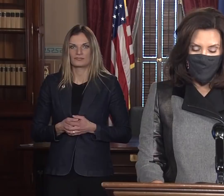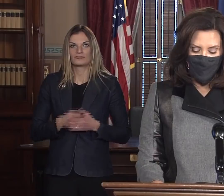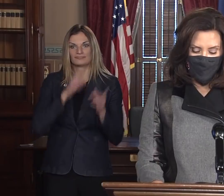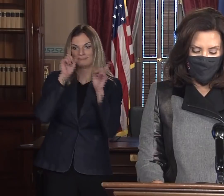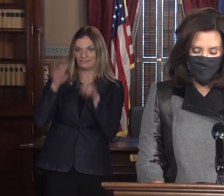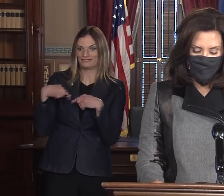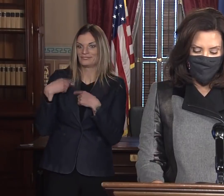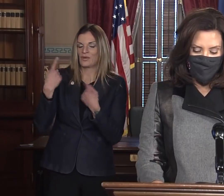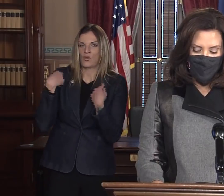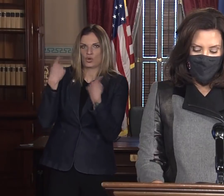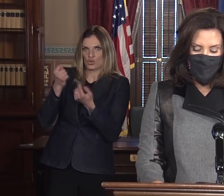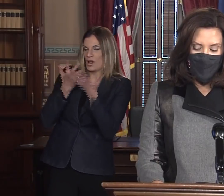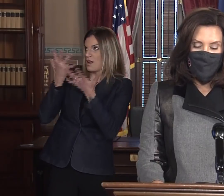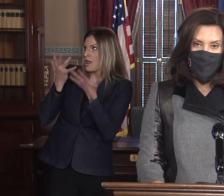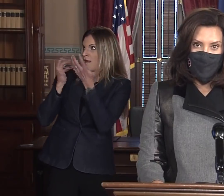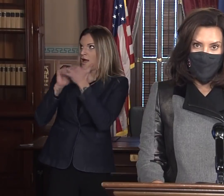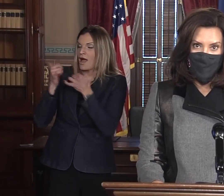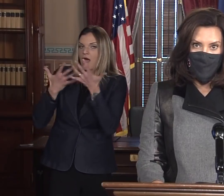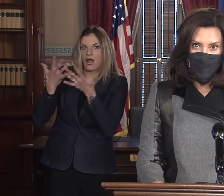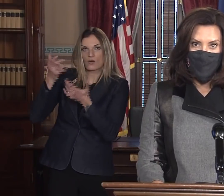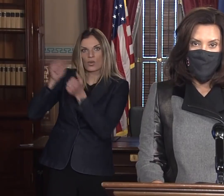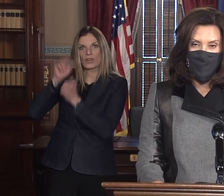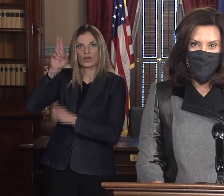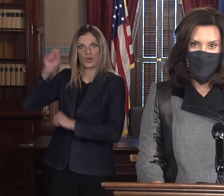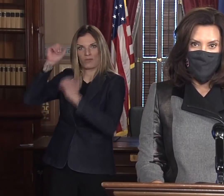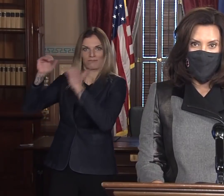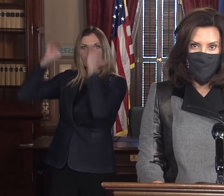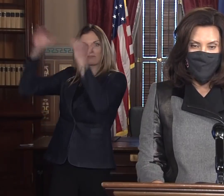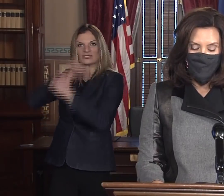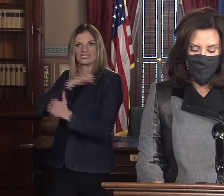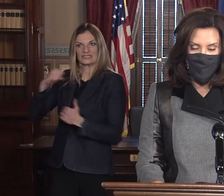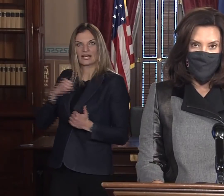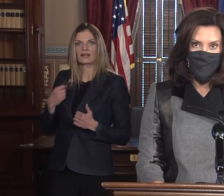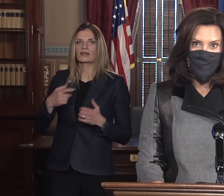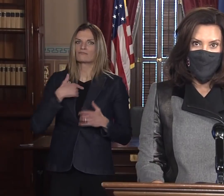I WANT TO THANK OUR UNITED STATES